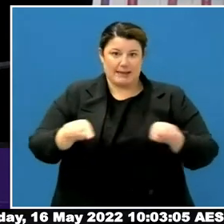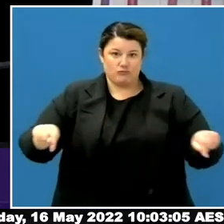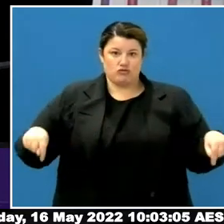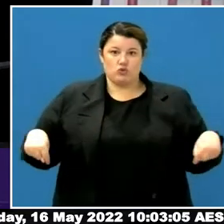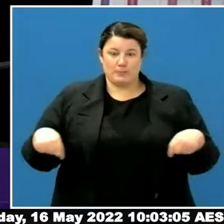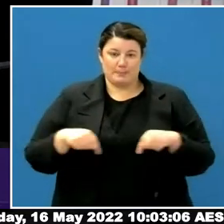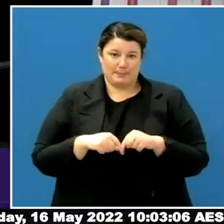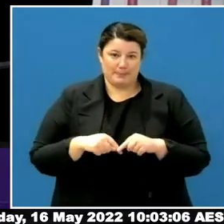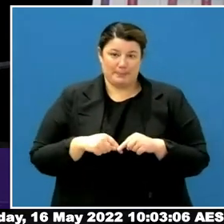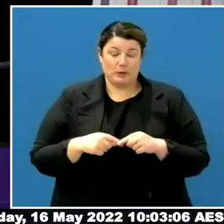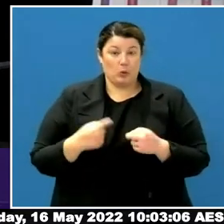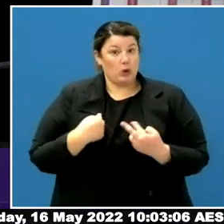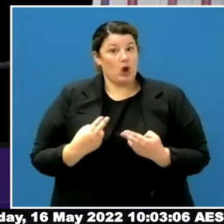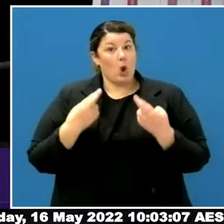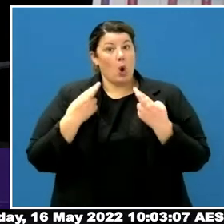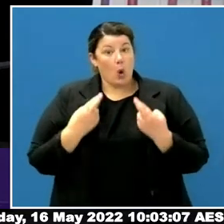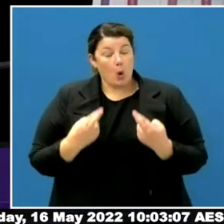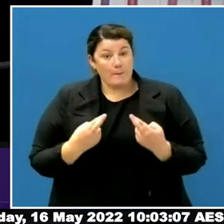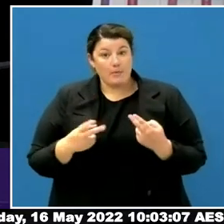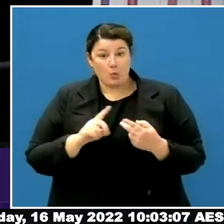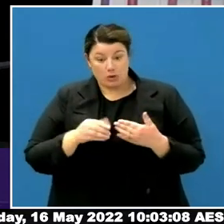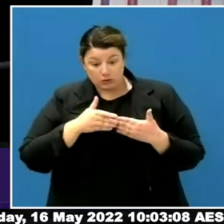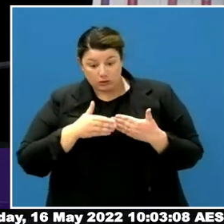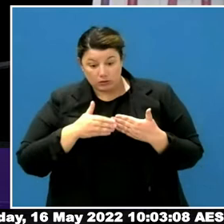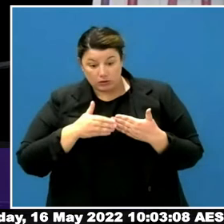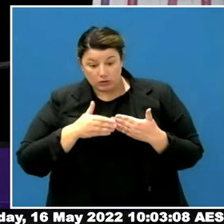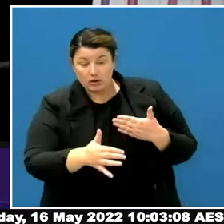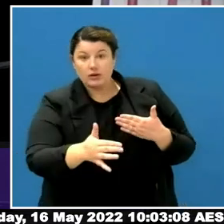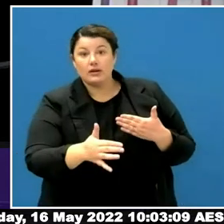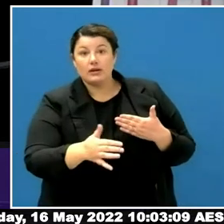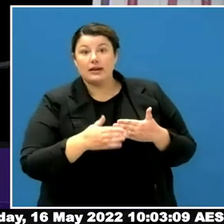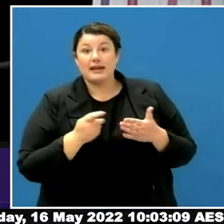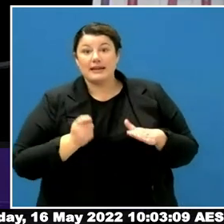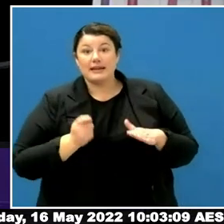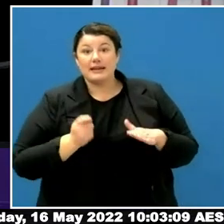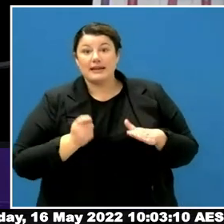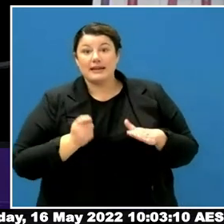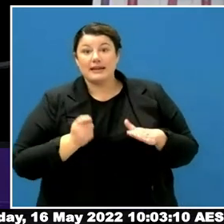We sincerely hope that the remainder of the Royal Commission's Public hearings scheduled